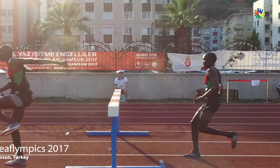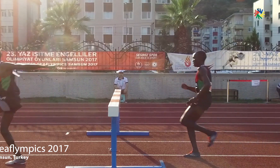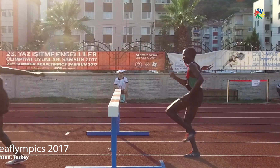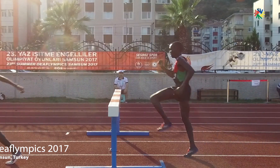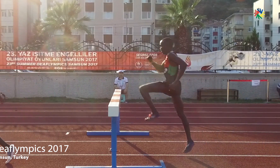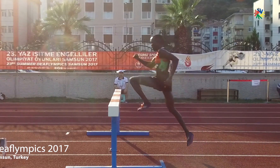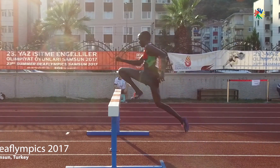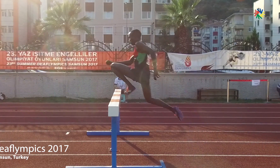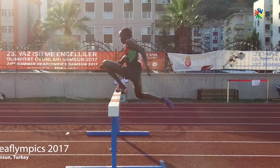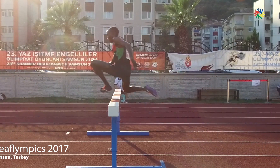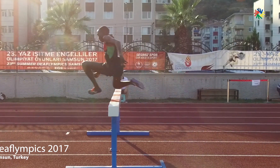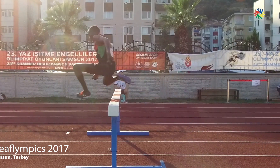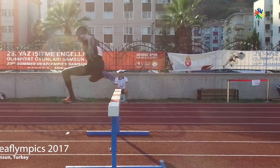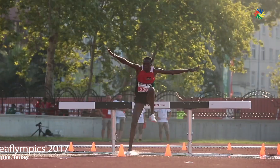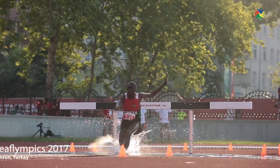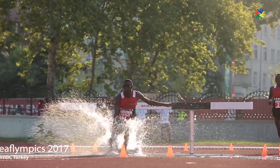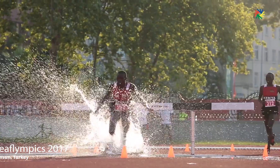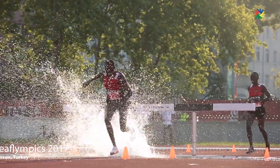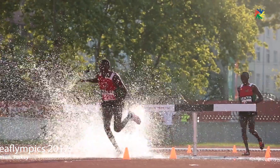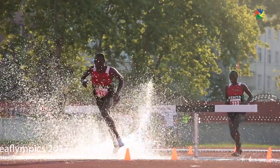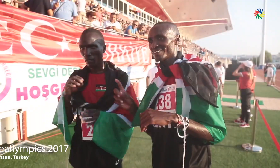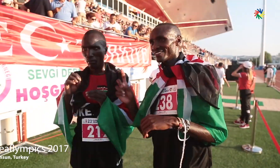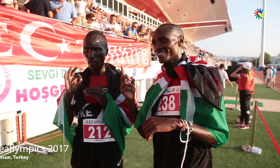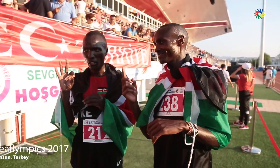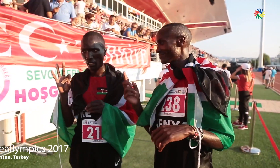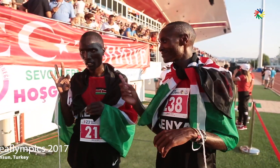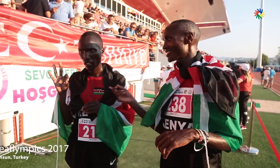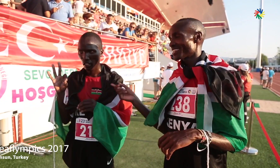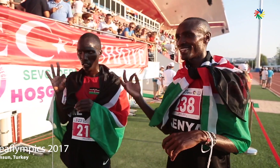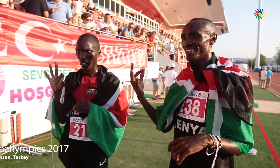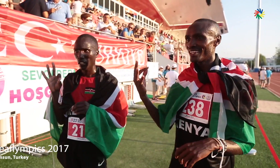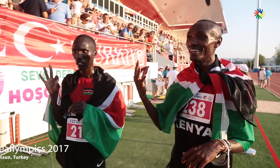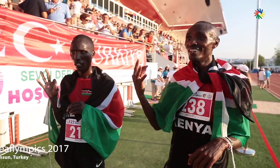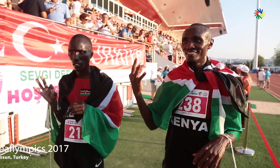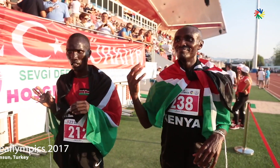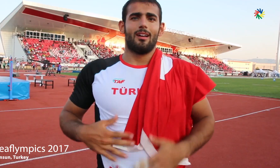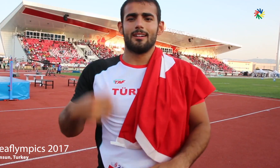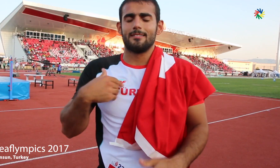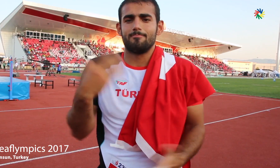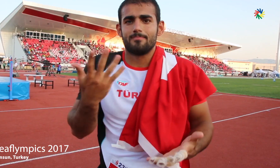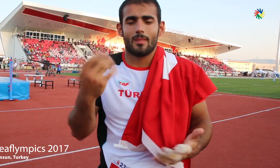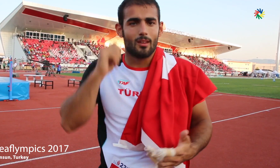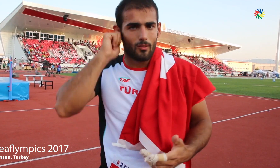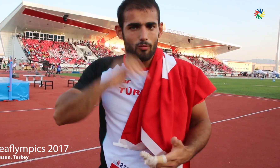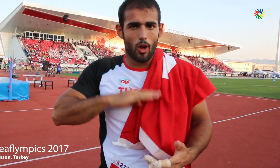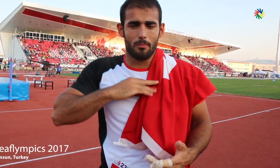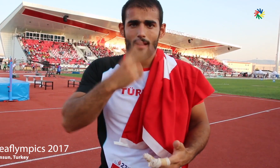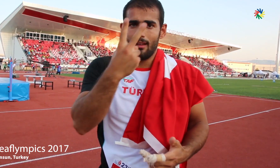To be eligible to compete in the Deaflympics, athletes must have a hearing loss of at least